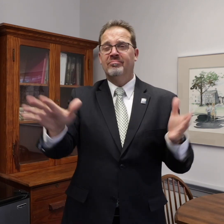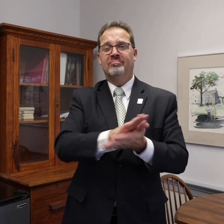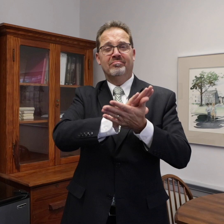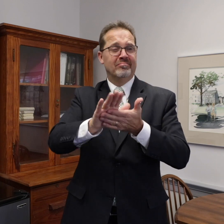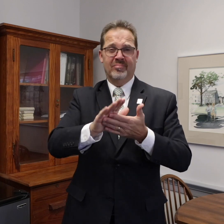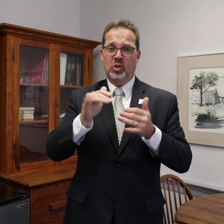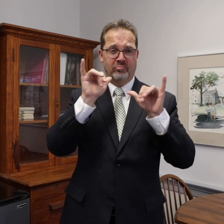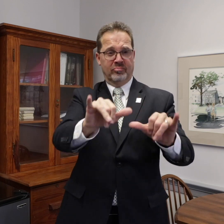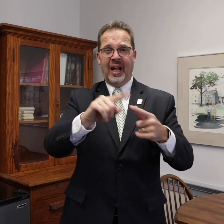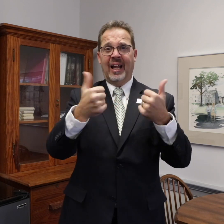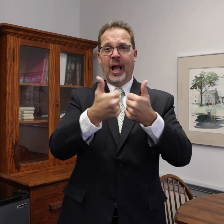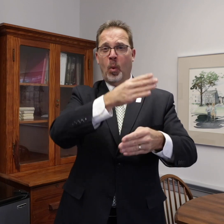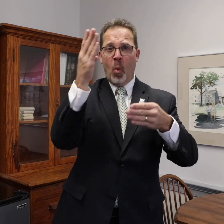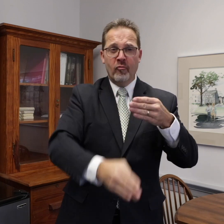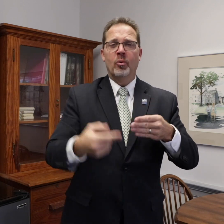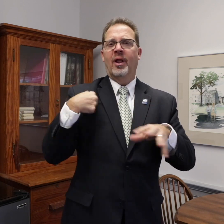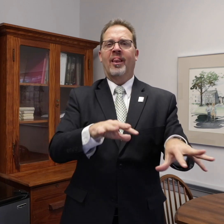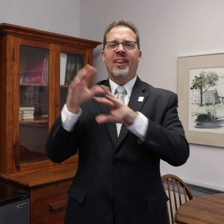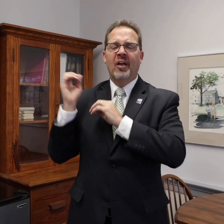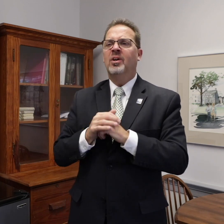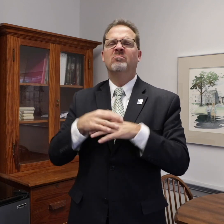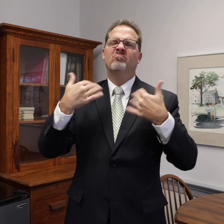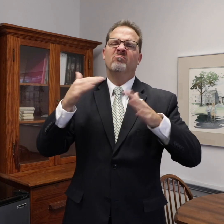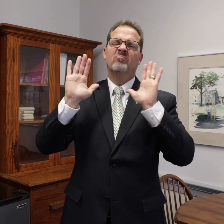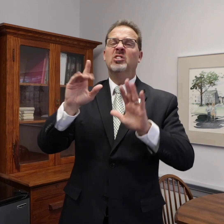laying the groundwork for this to happen. I can’t adequately express our gratitude